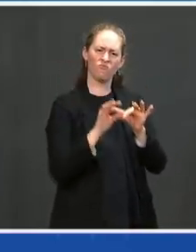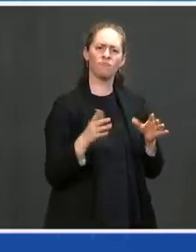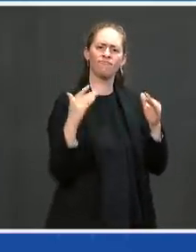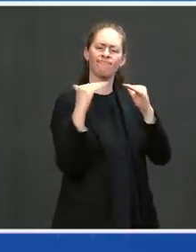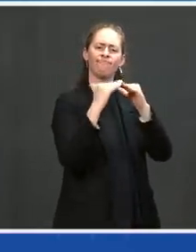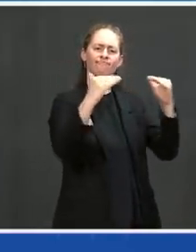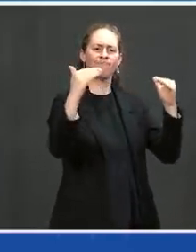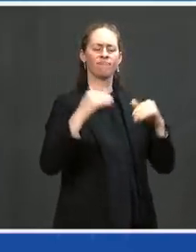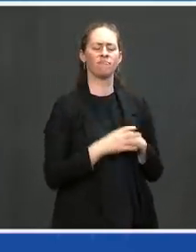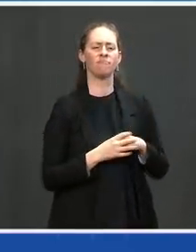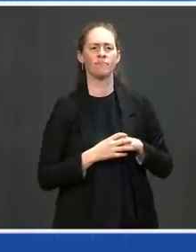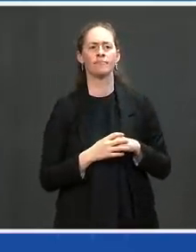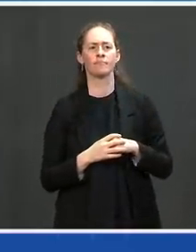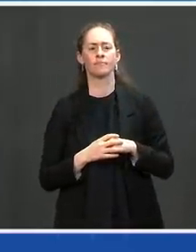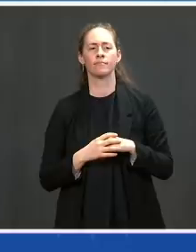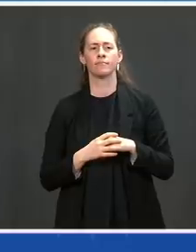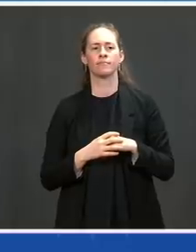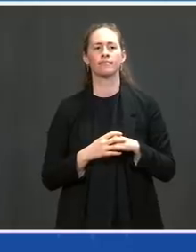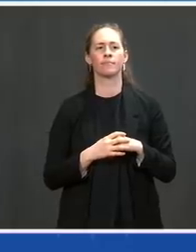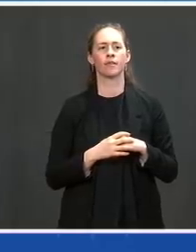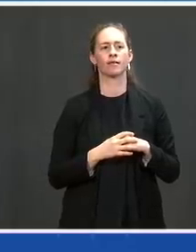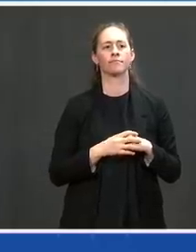Justin. Justin Sink, Bloomberg.